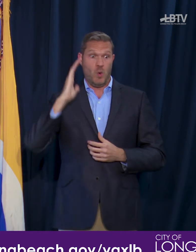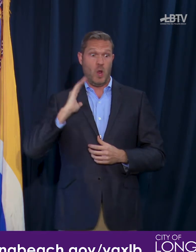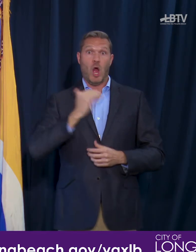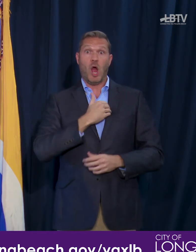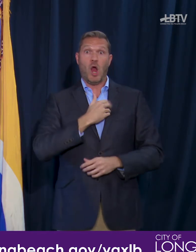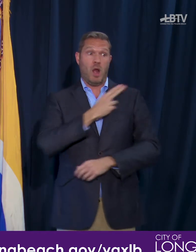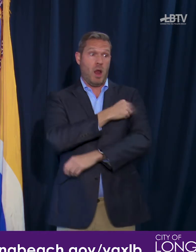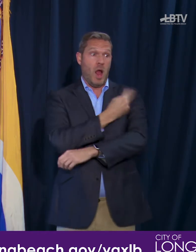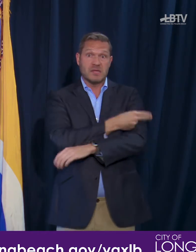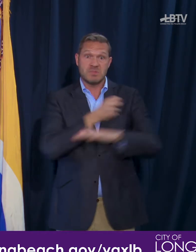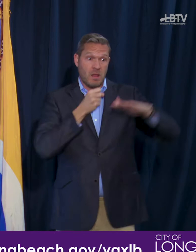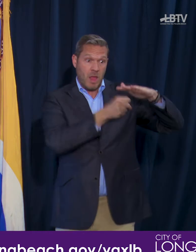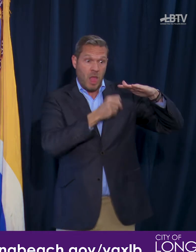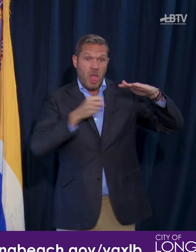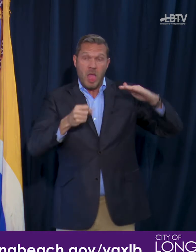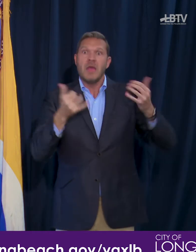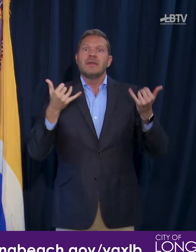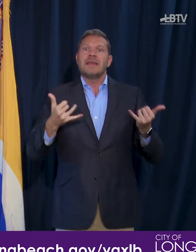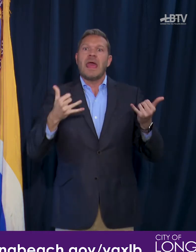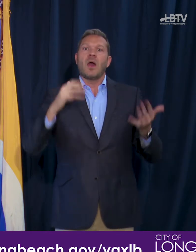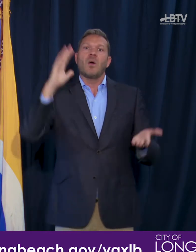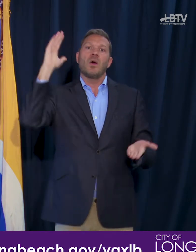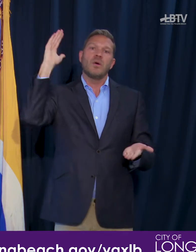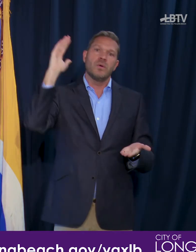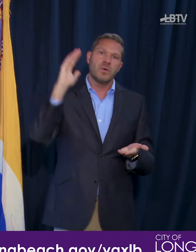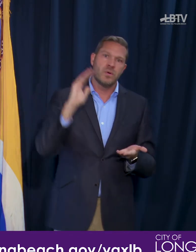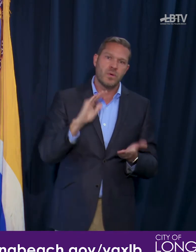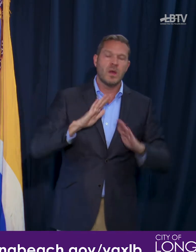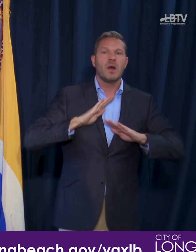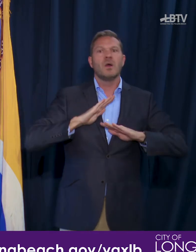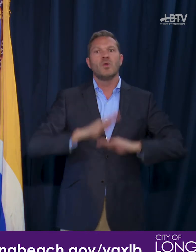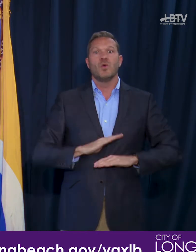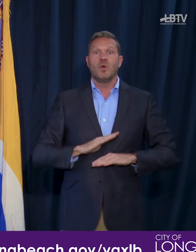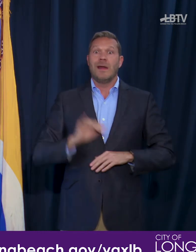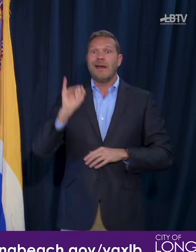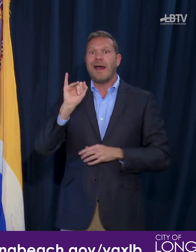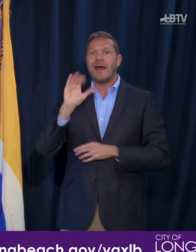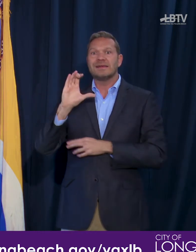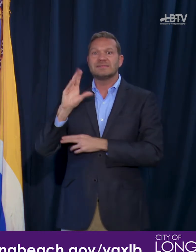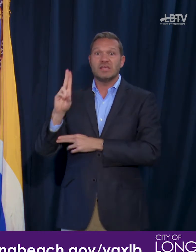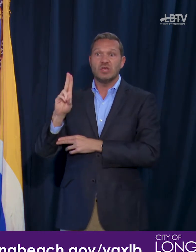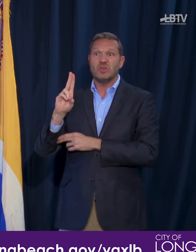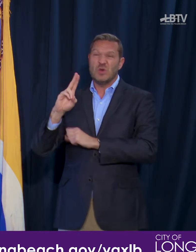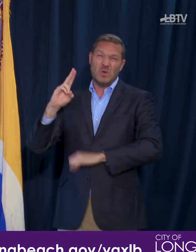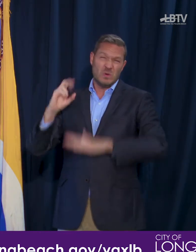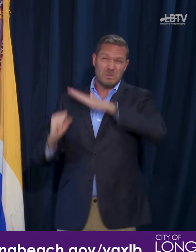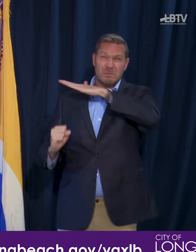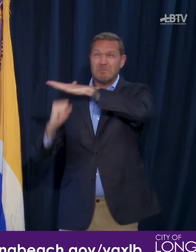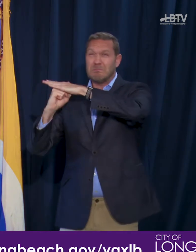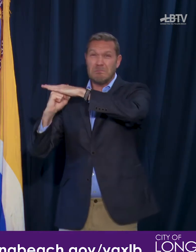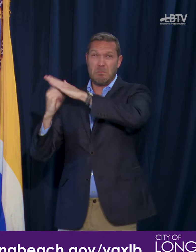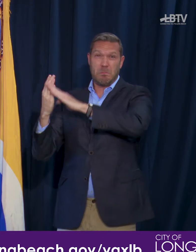to come down, ICU capacity has gone up. This has been reflected all up and down the State and so for us in Long Beach starting